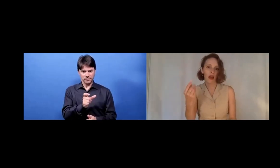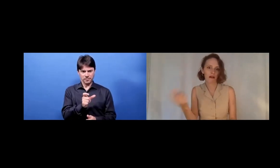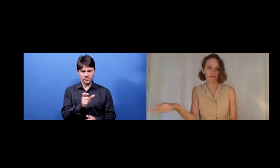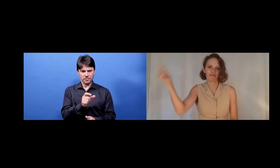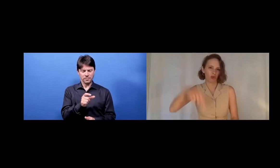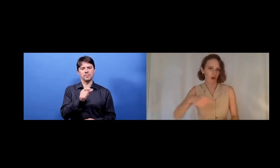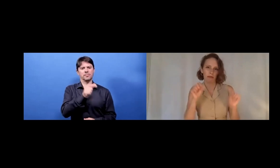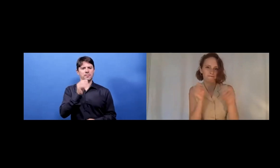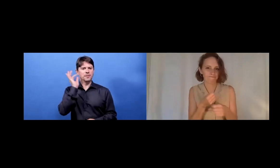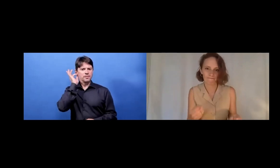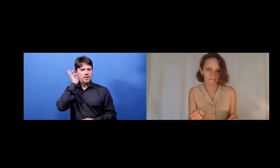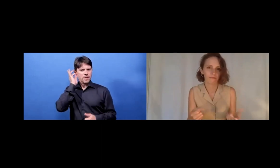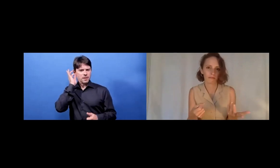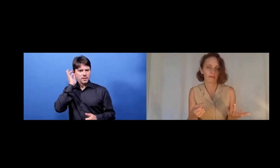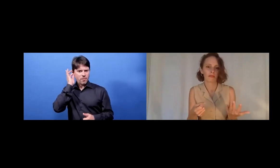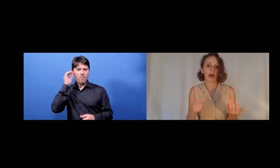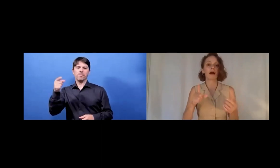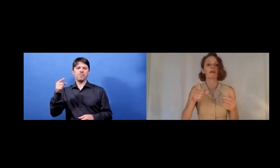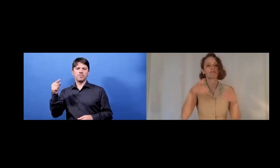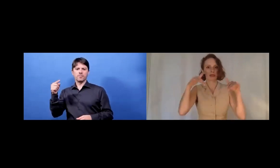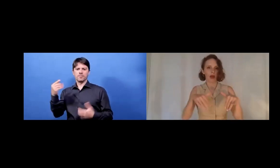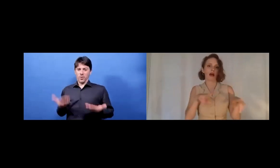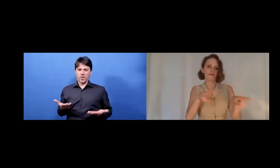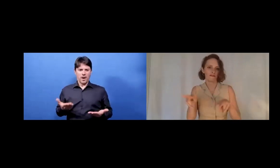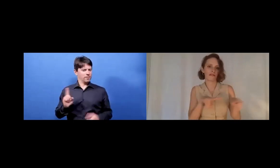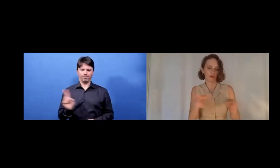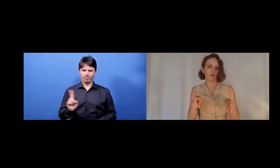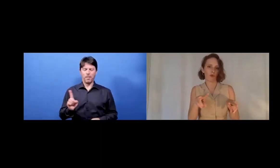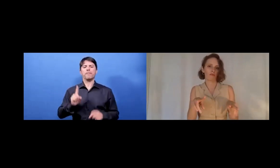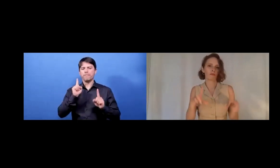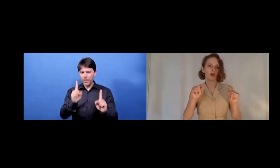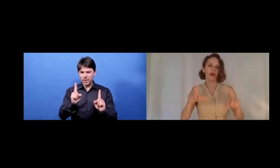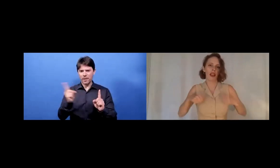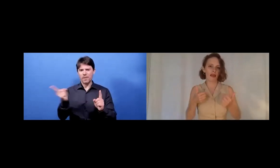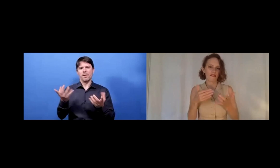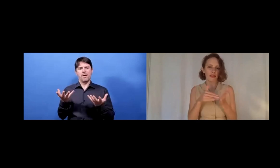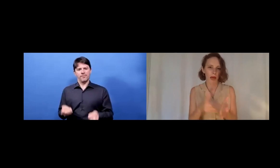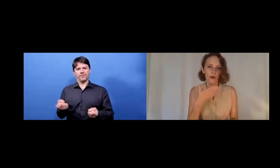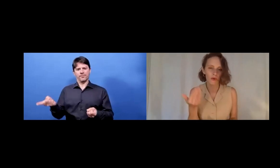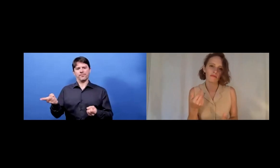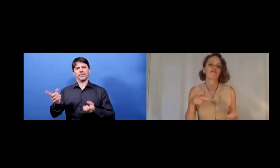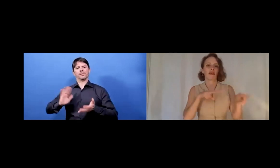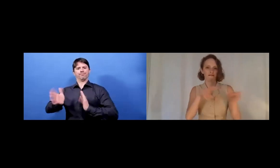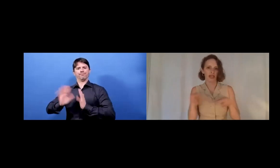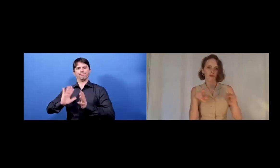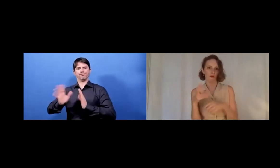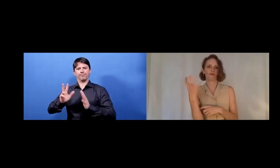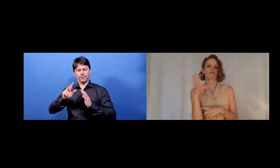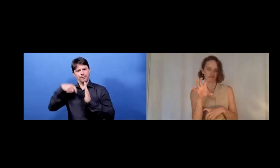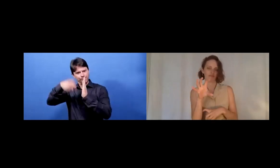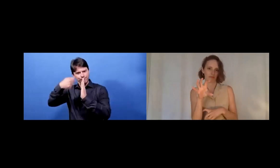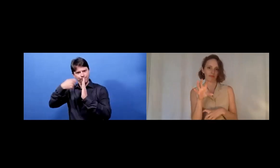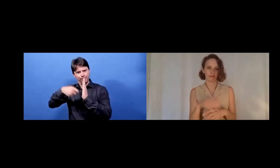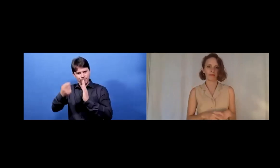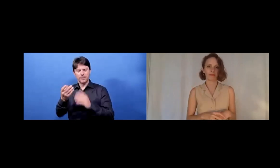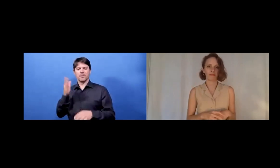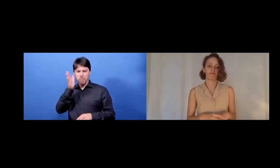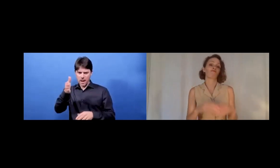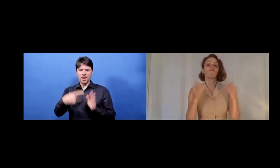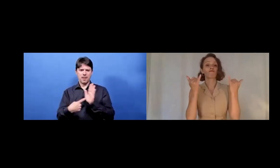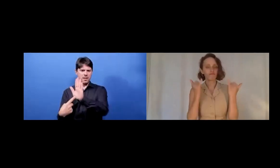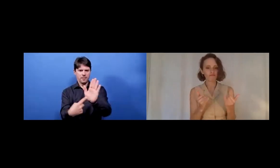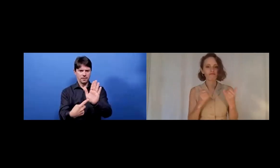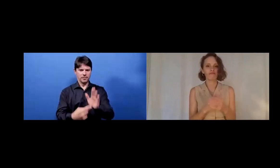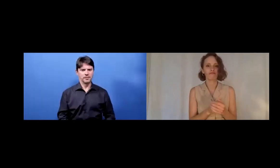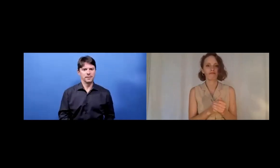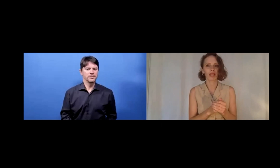Unfortunately, she can't join us tonight. However, we will show a video of hers where she will tell us more about her.